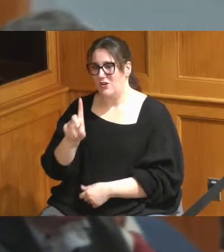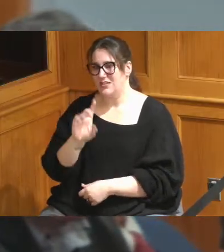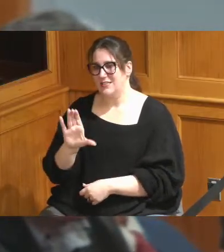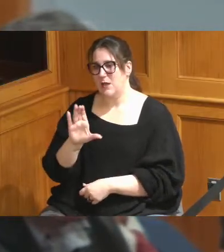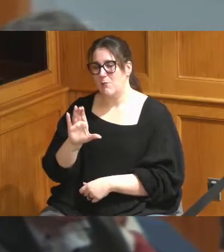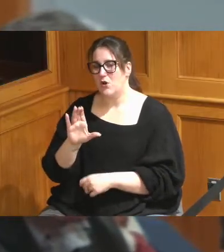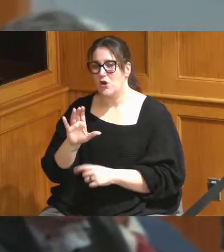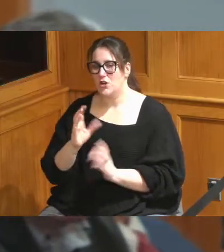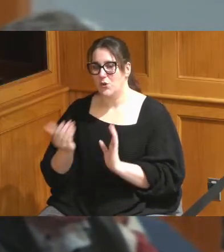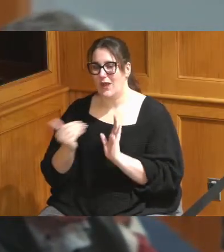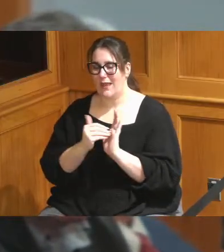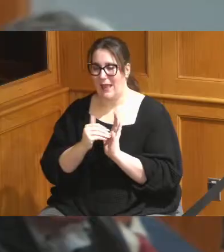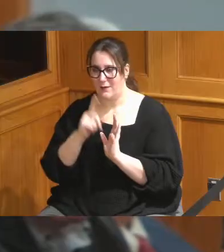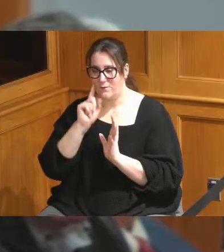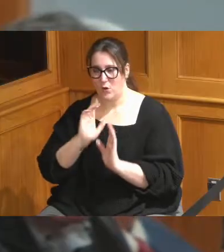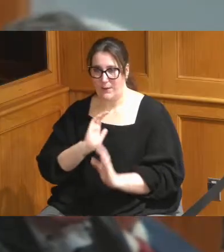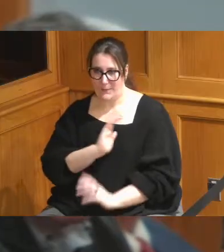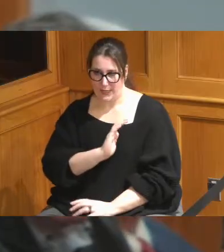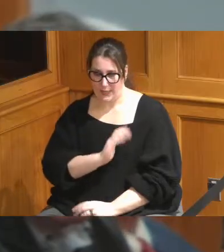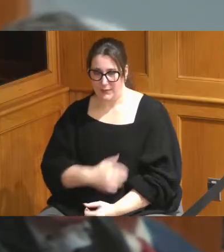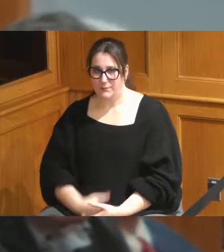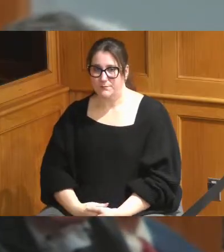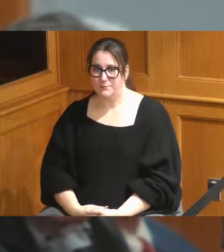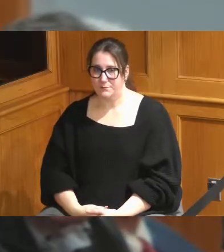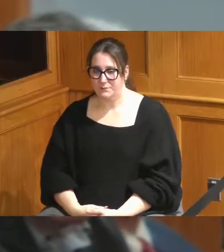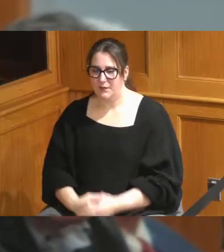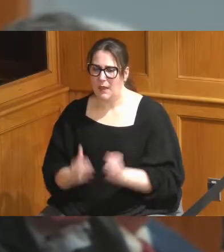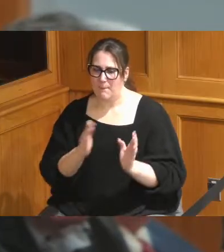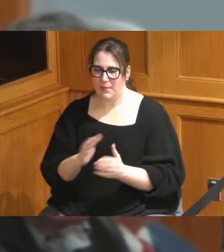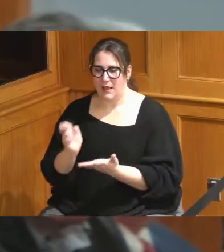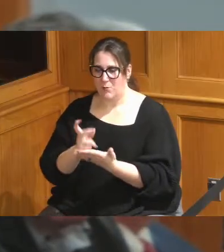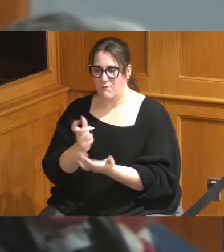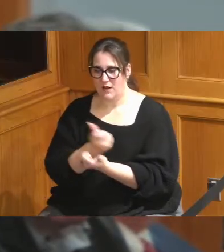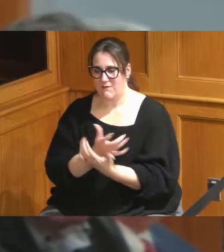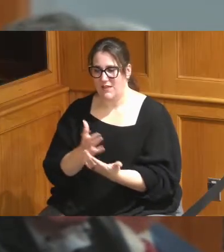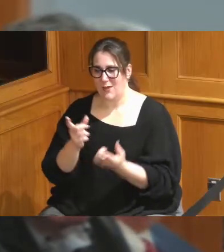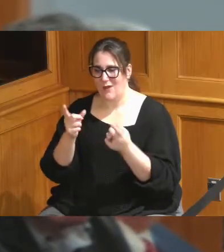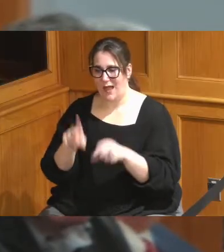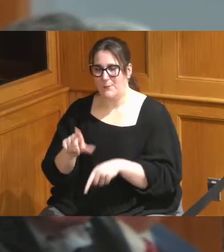a steering committee. Okay. Plan approvals, all of that will be in a 2026. Dates yet to